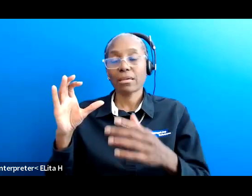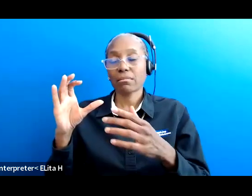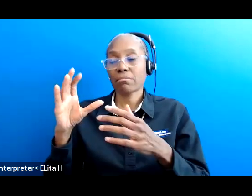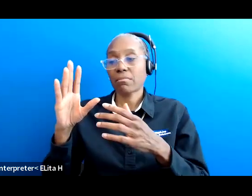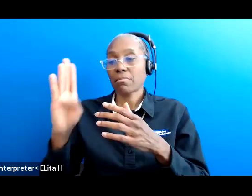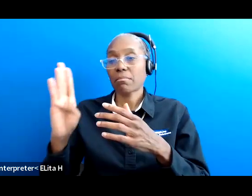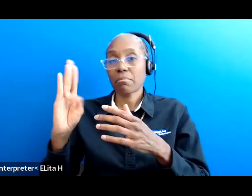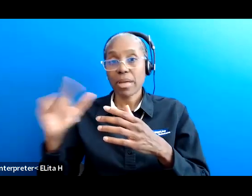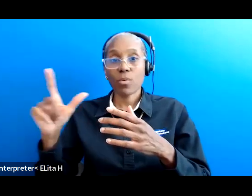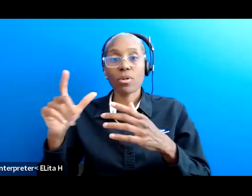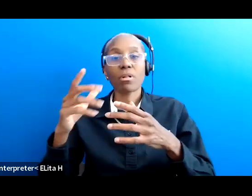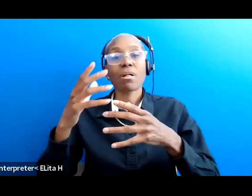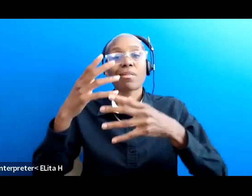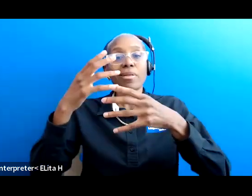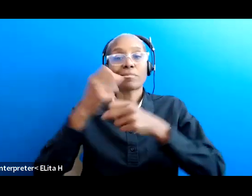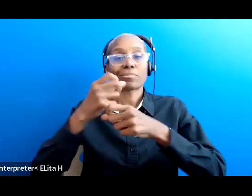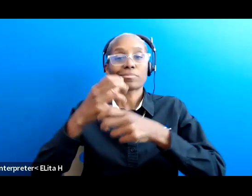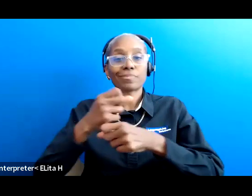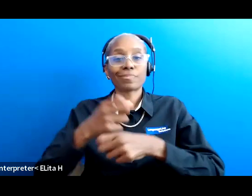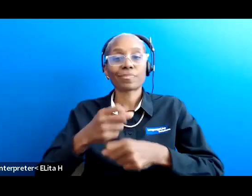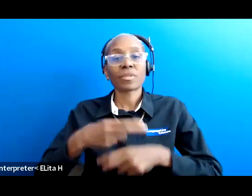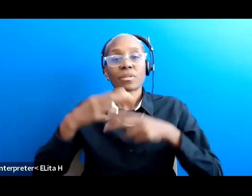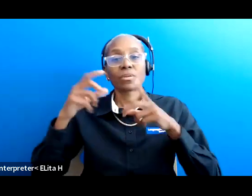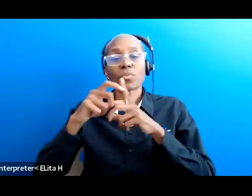And again, that internals, that's the stool moving through the bowel.